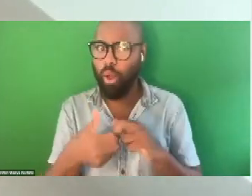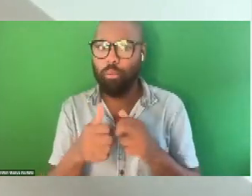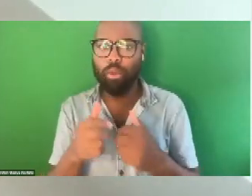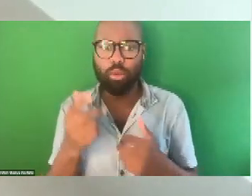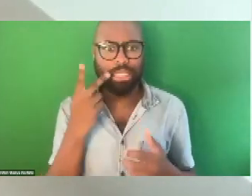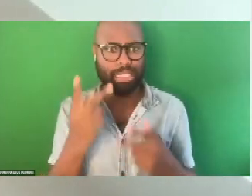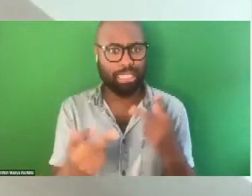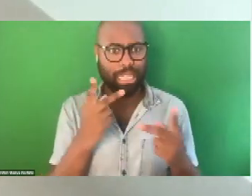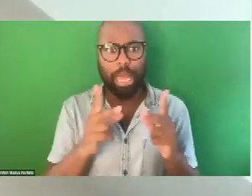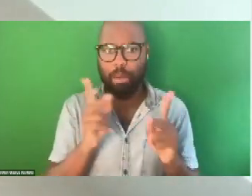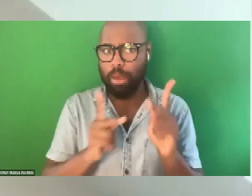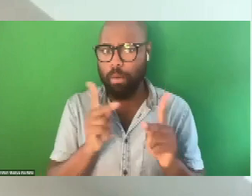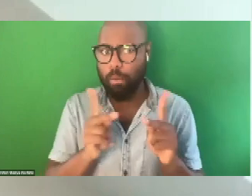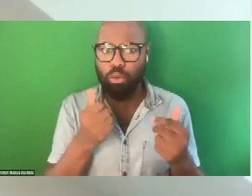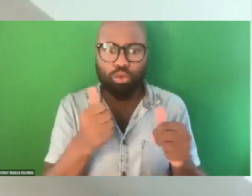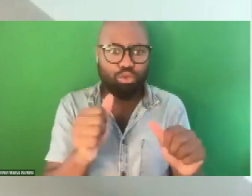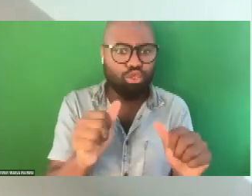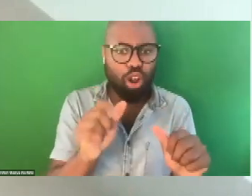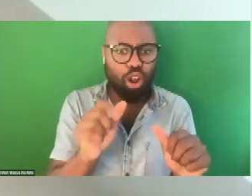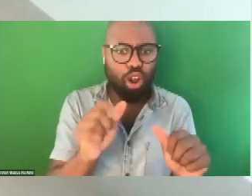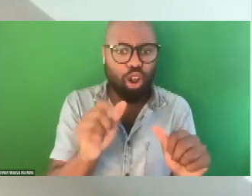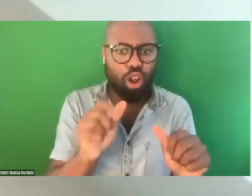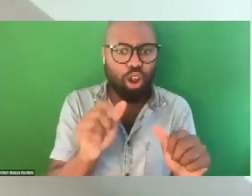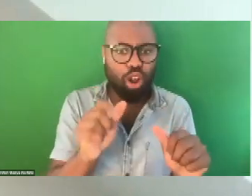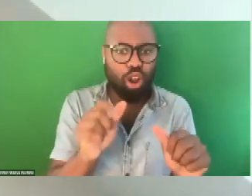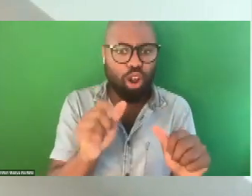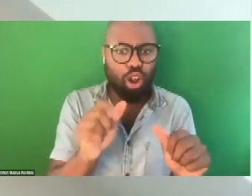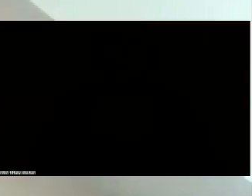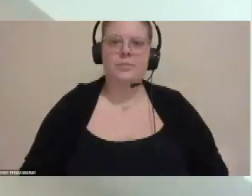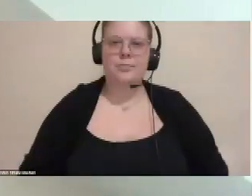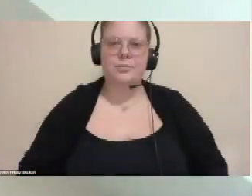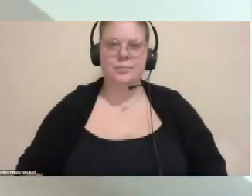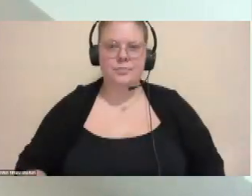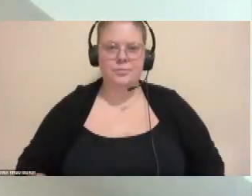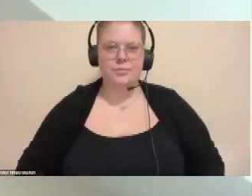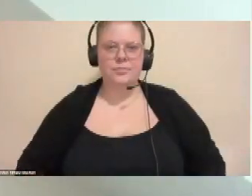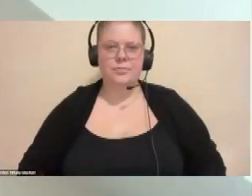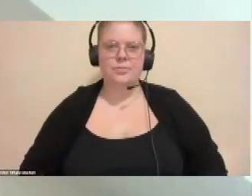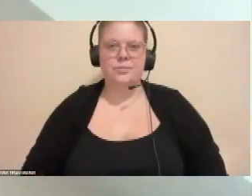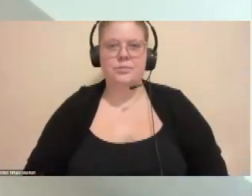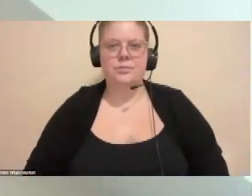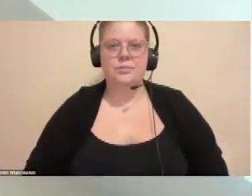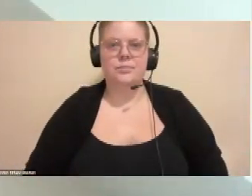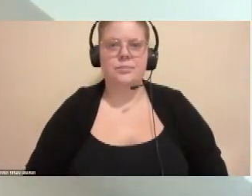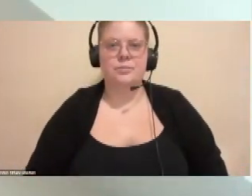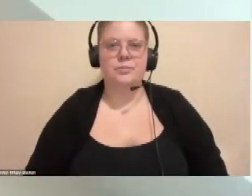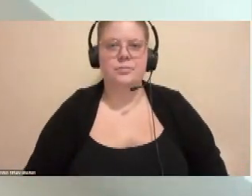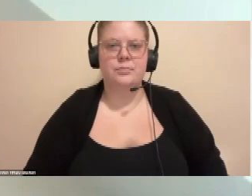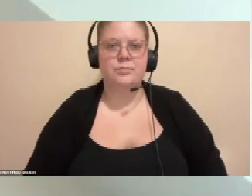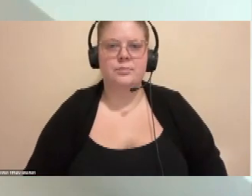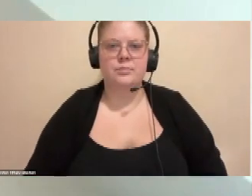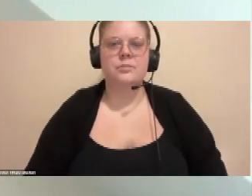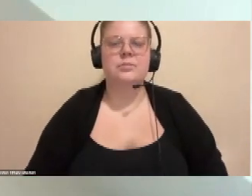try and map those functional impairment questions onto other categories. I've seen people try